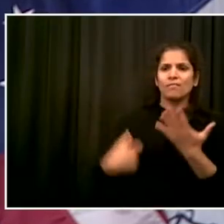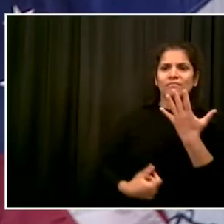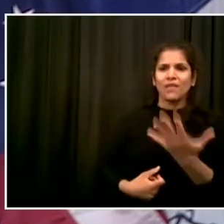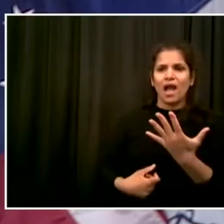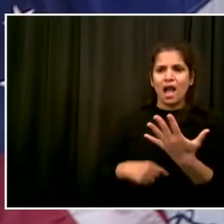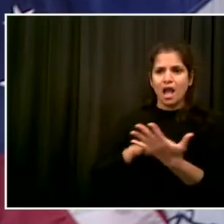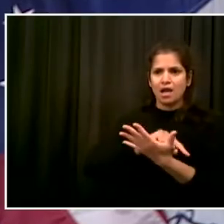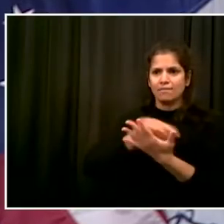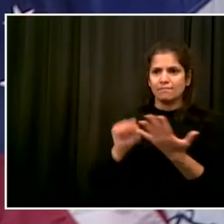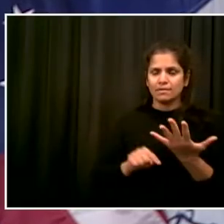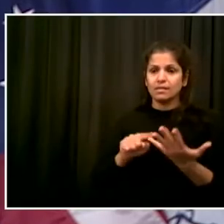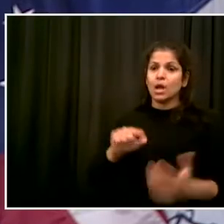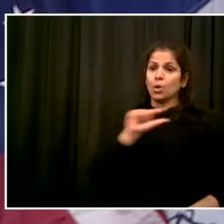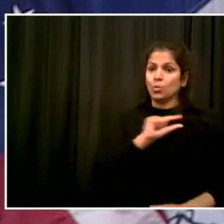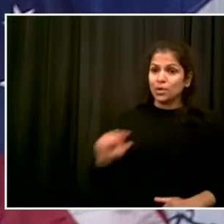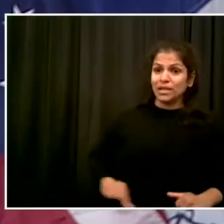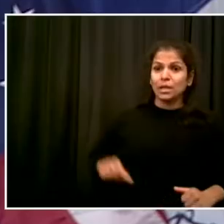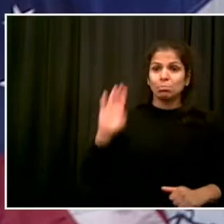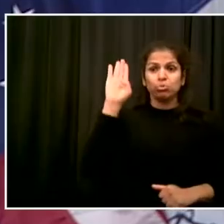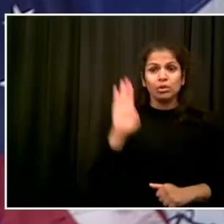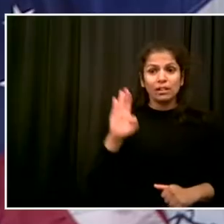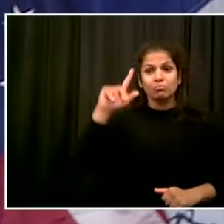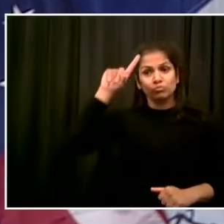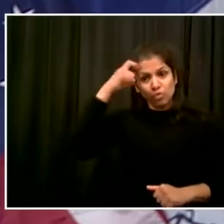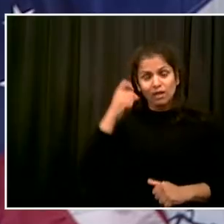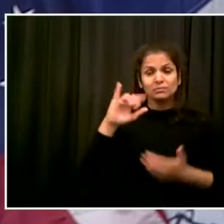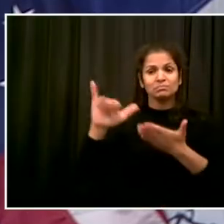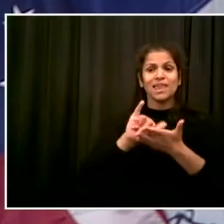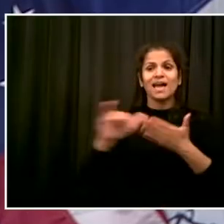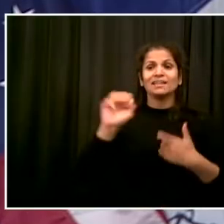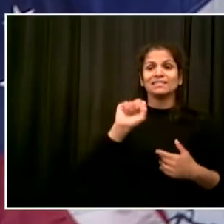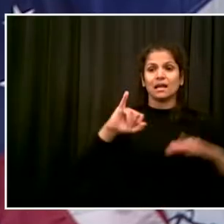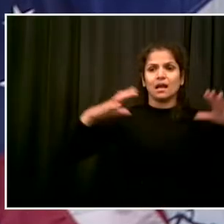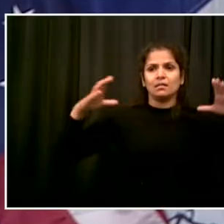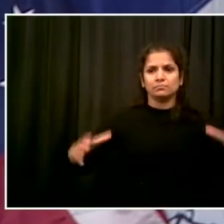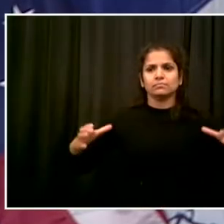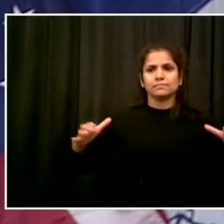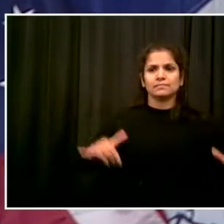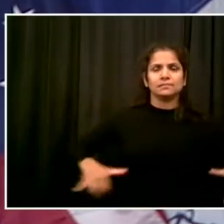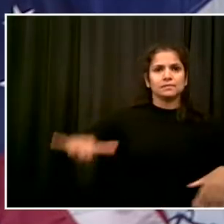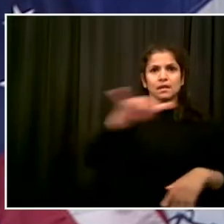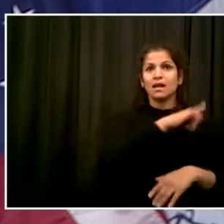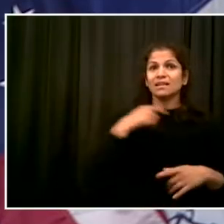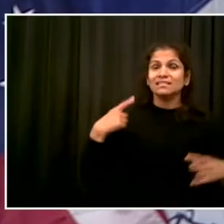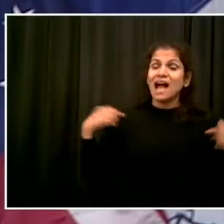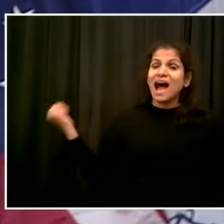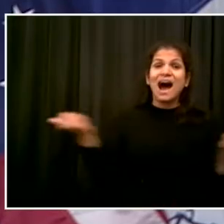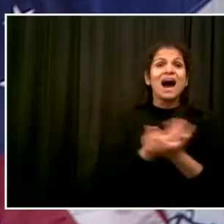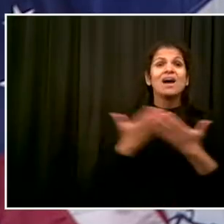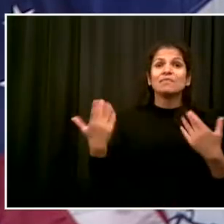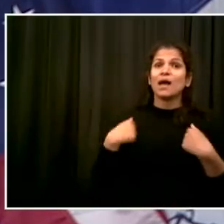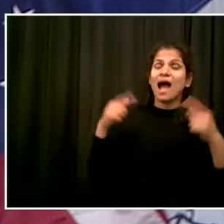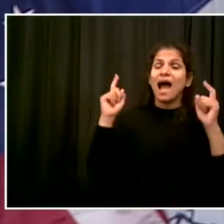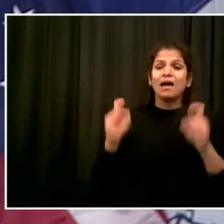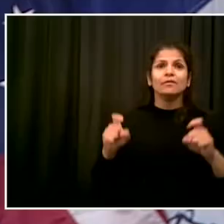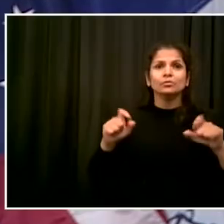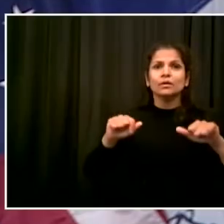THEMSELVES. WE ASKED A LOT OF EVERYONE. I WAS ONE OF THE FIRST LEADER SI N TH ISCNTOURY THAT CALLED FOR SHELTER IN PLACE AND I'M GLAD I